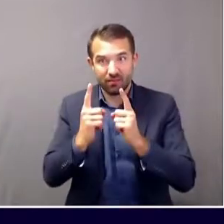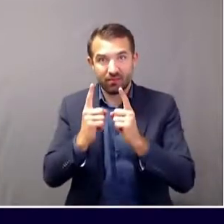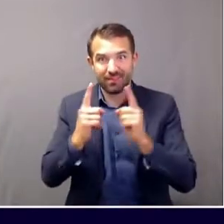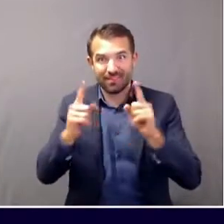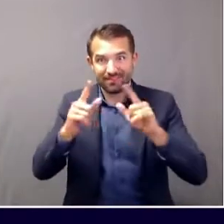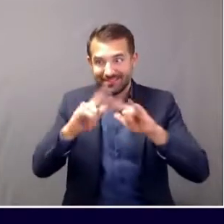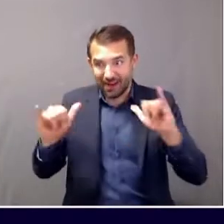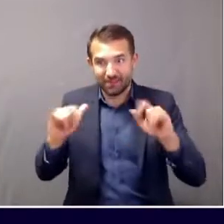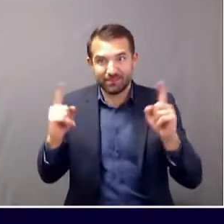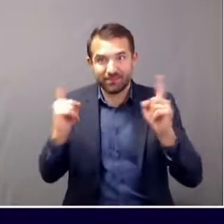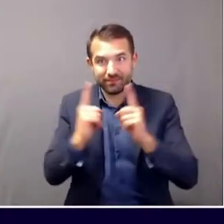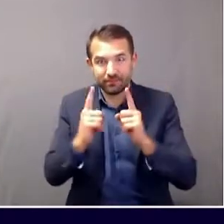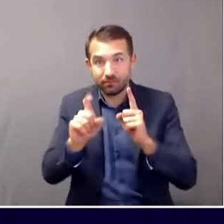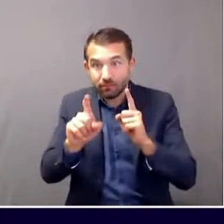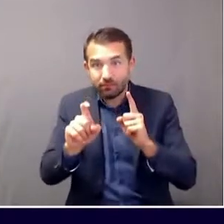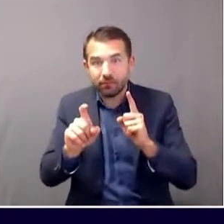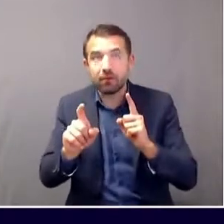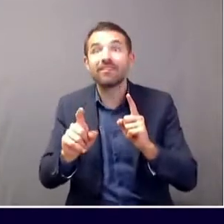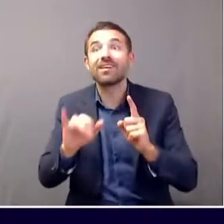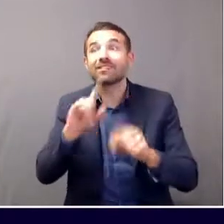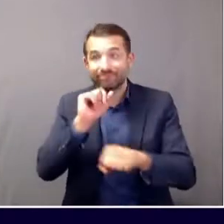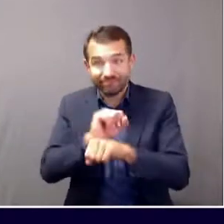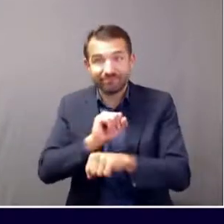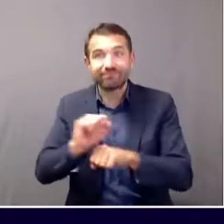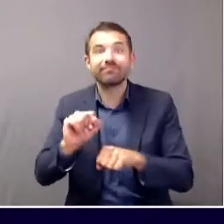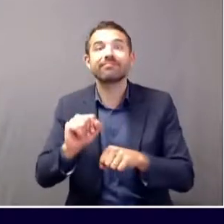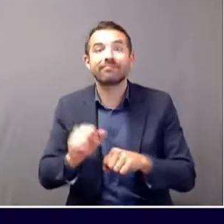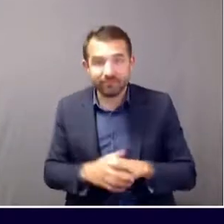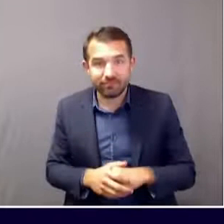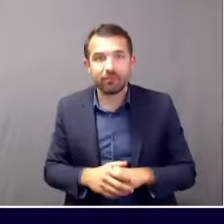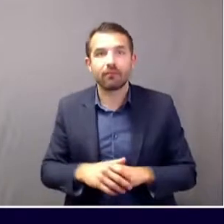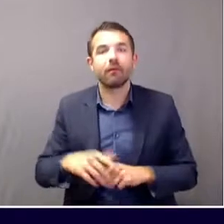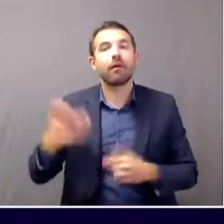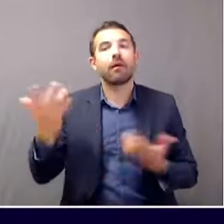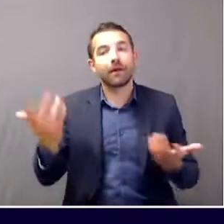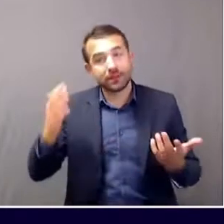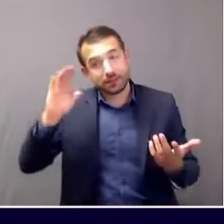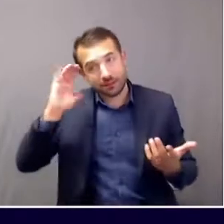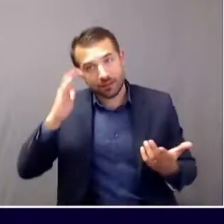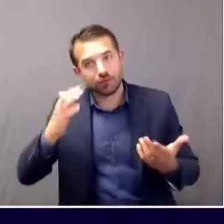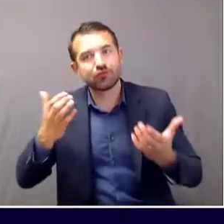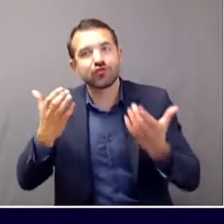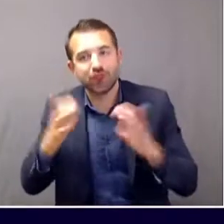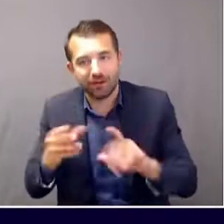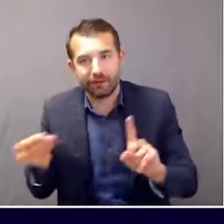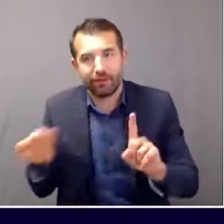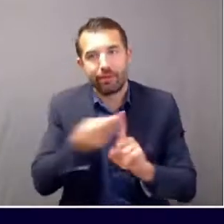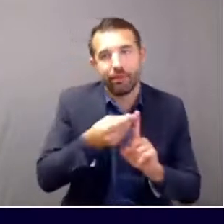transmission was from the referee does it make it a slam